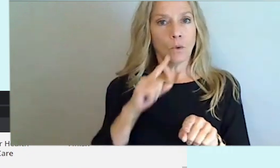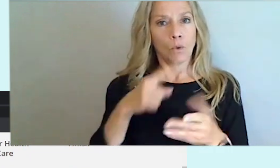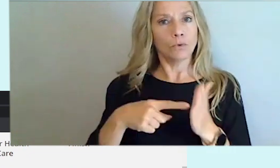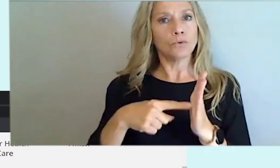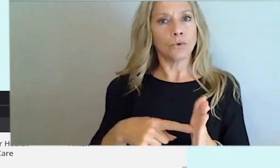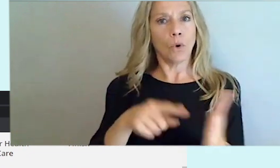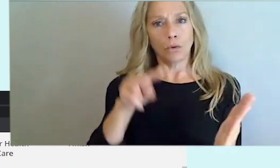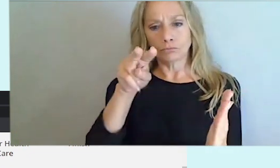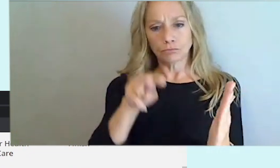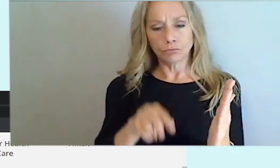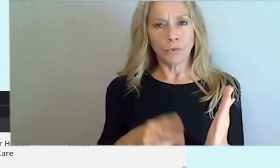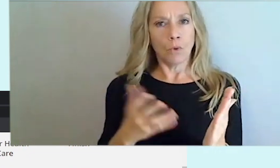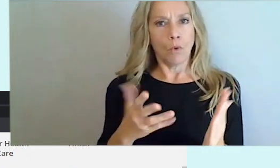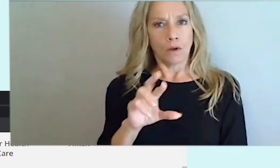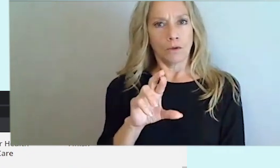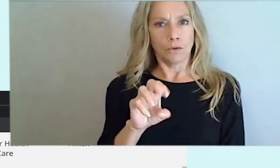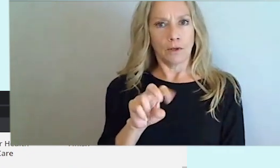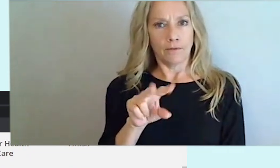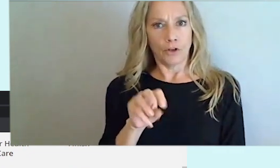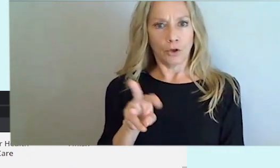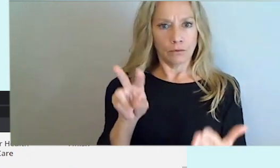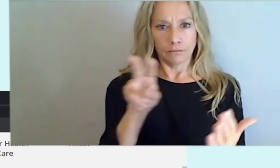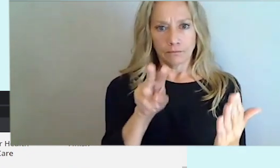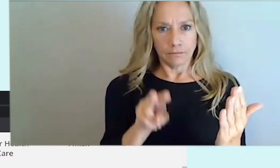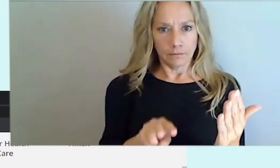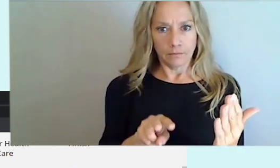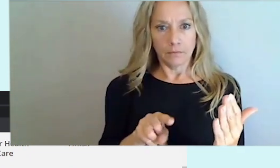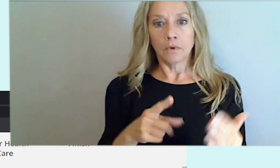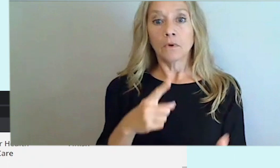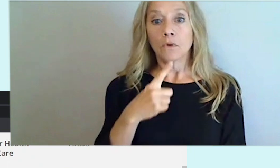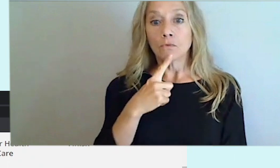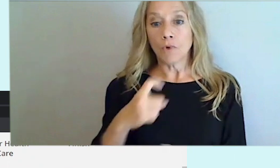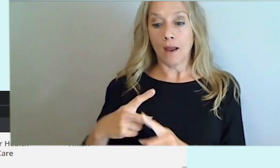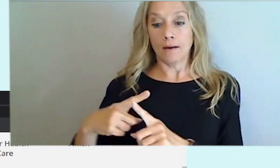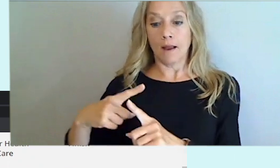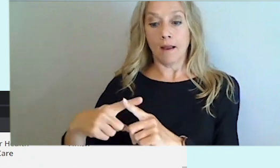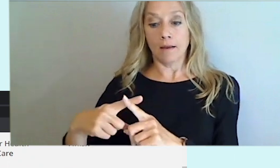The review completed column shows a red x when the information has not been reviewed.